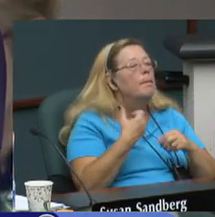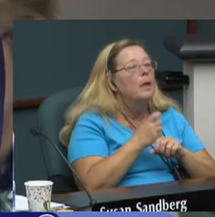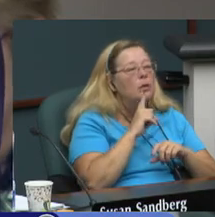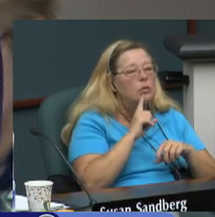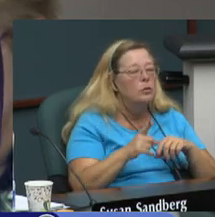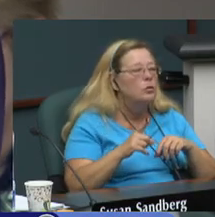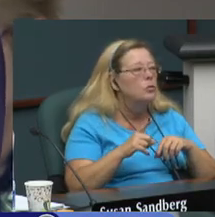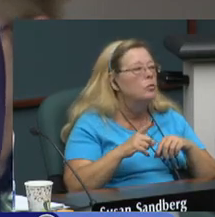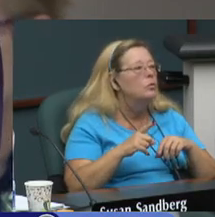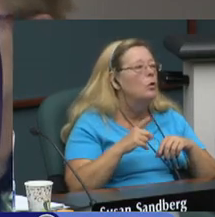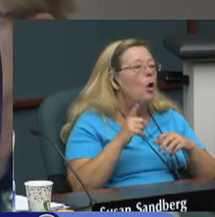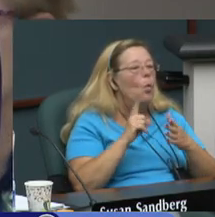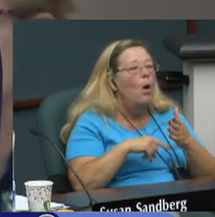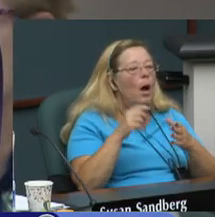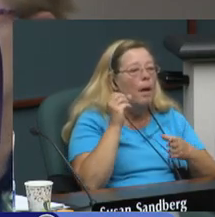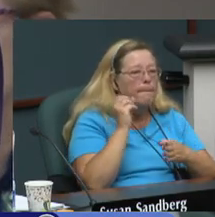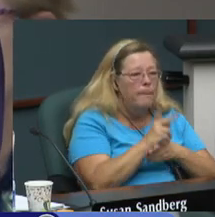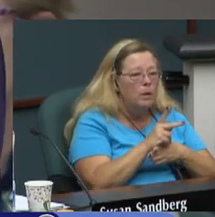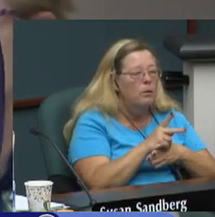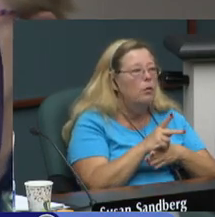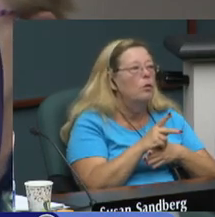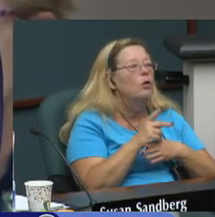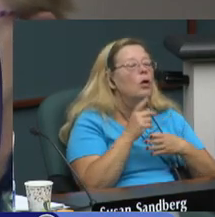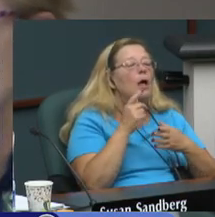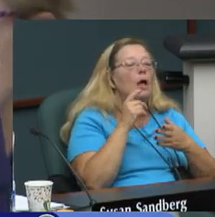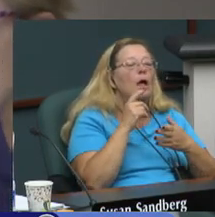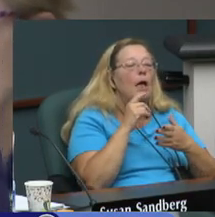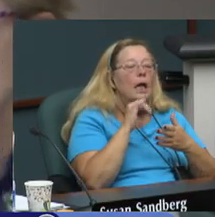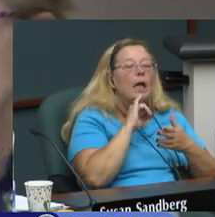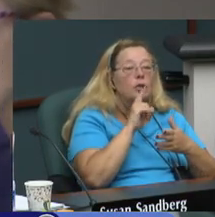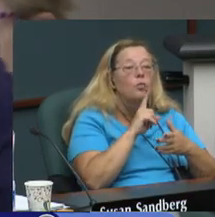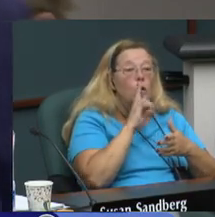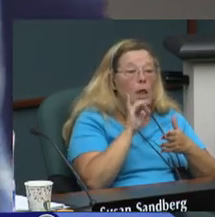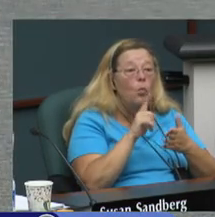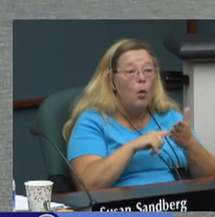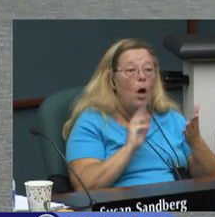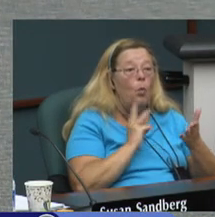what we're approving is something we really intend to approve thank you thank